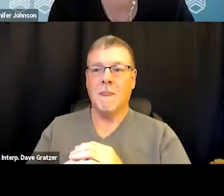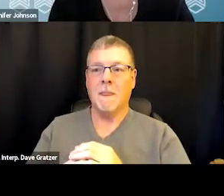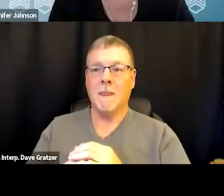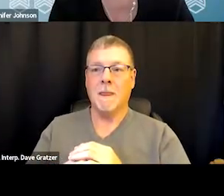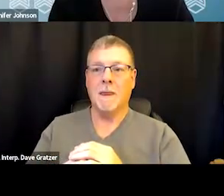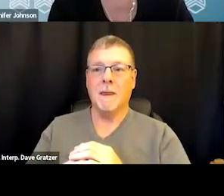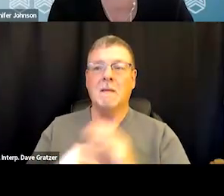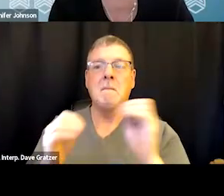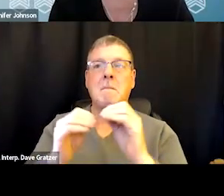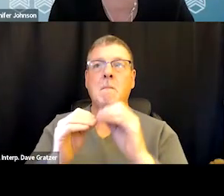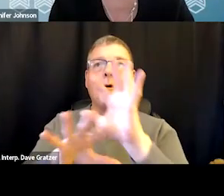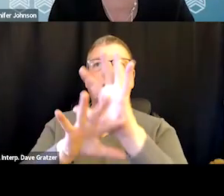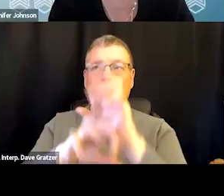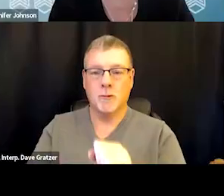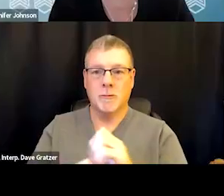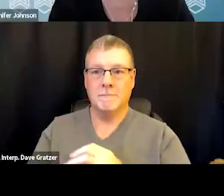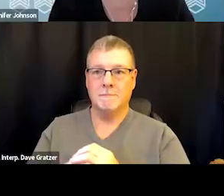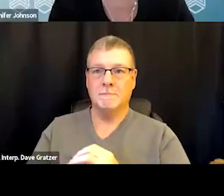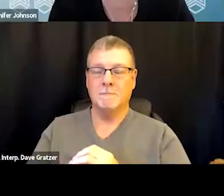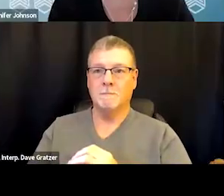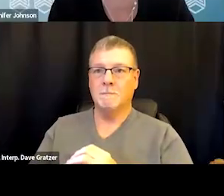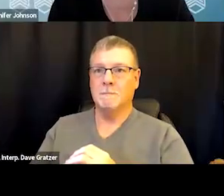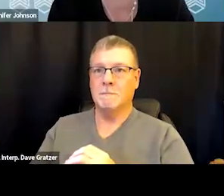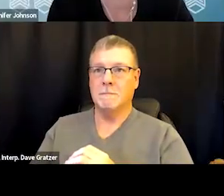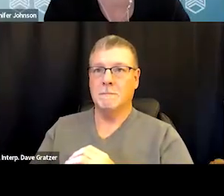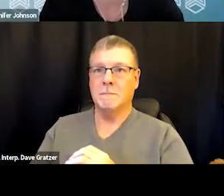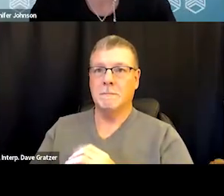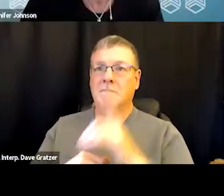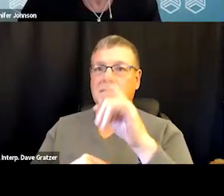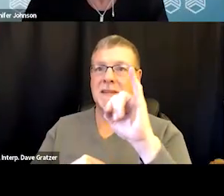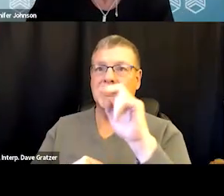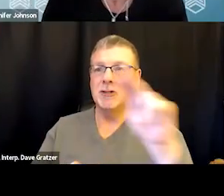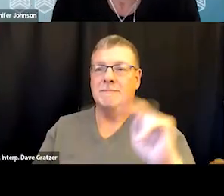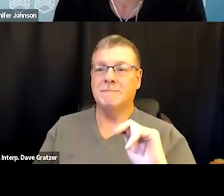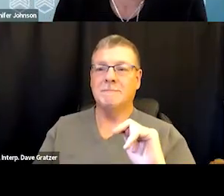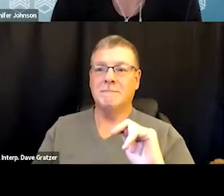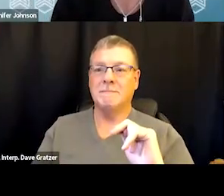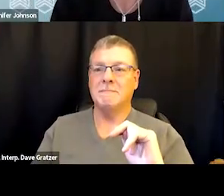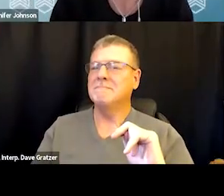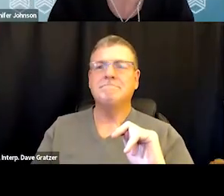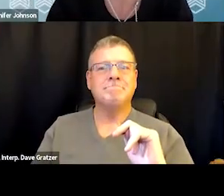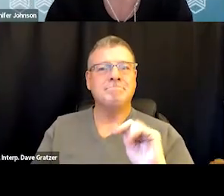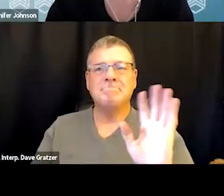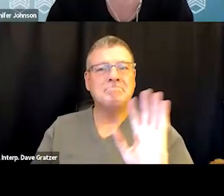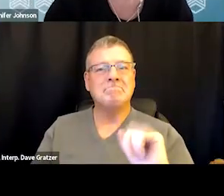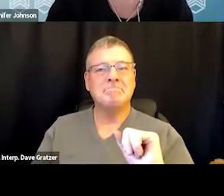more traditional criminal court setting? Uh, let's start with Jen for this one. No, this is a tough one.